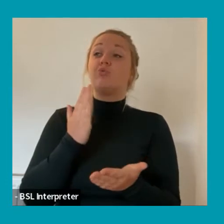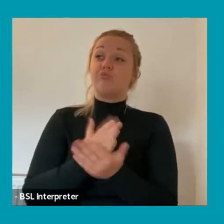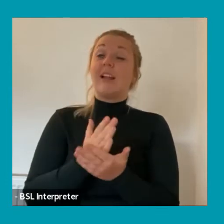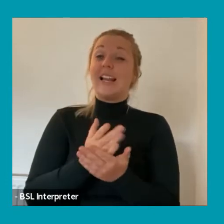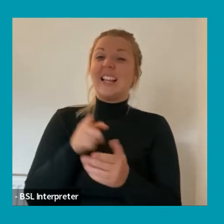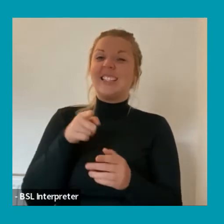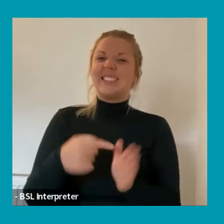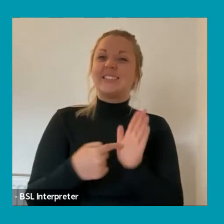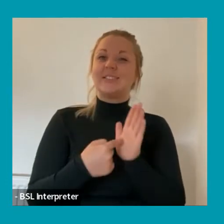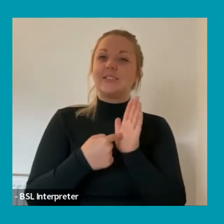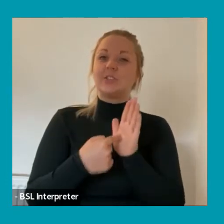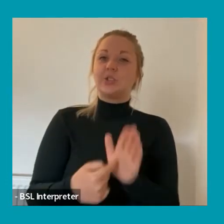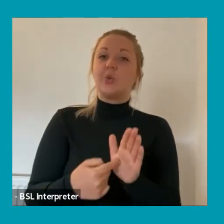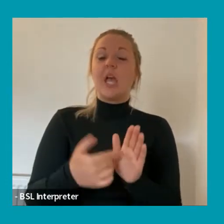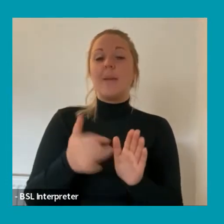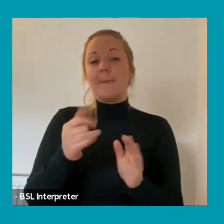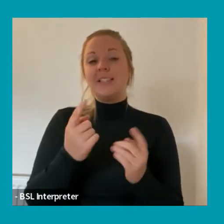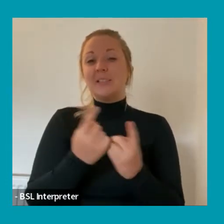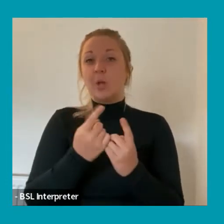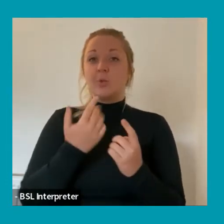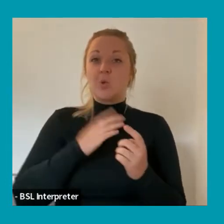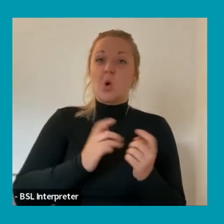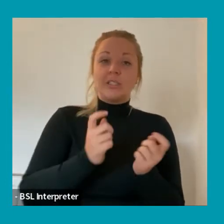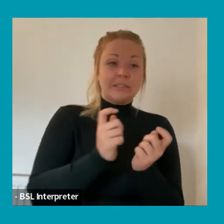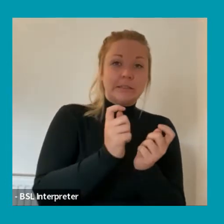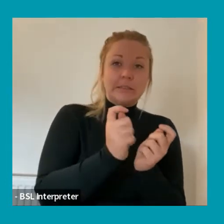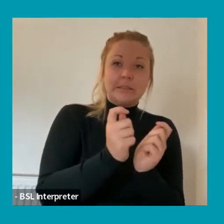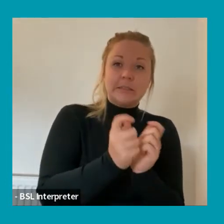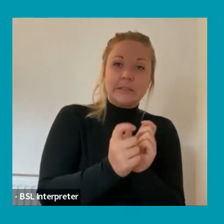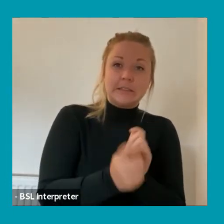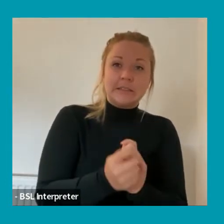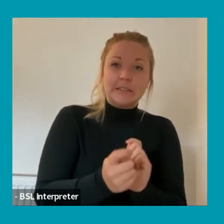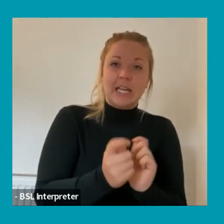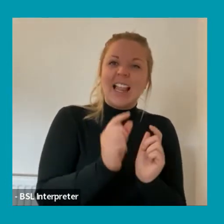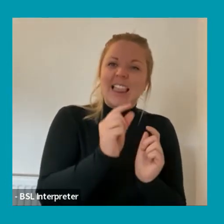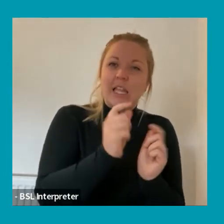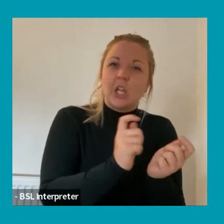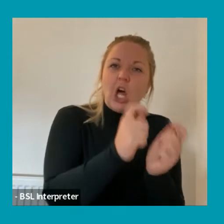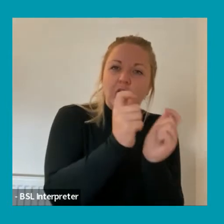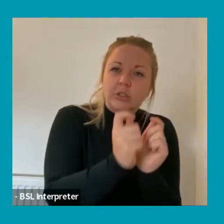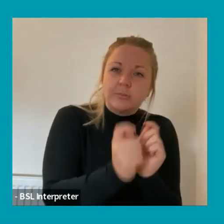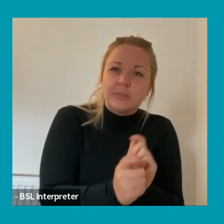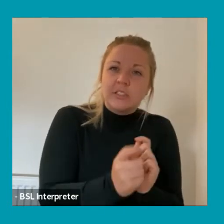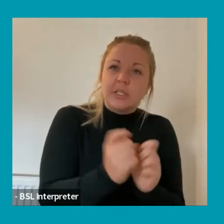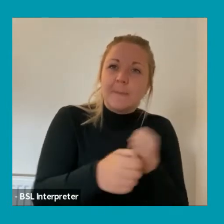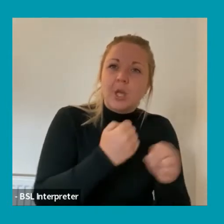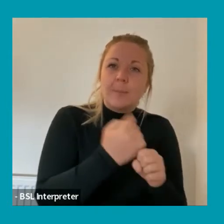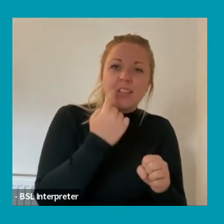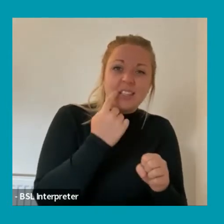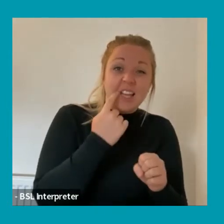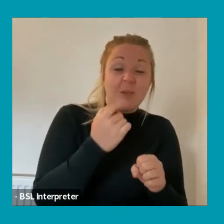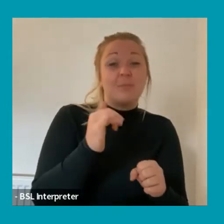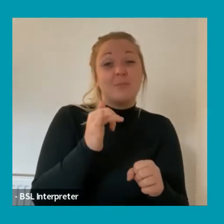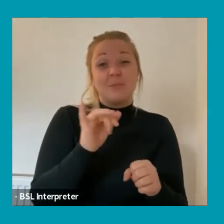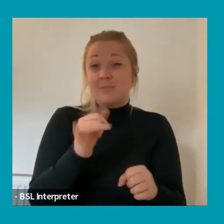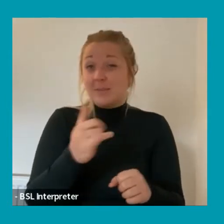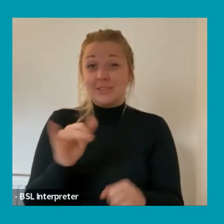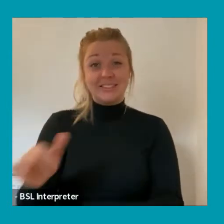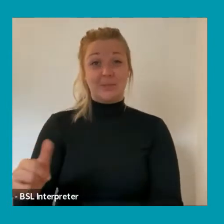Sometimes there's a simple answer of just-- Do it from the beginnings. Absolutely.